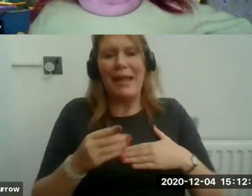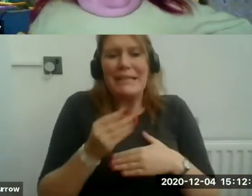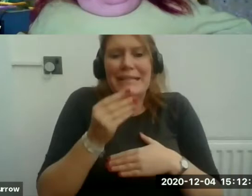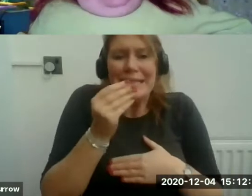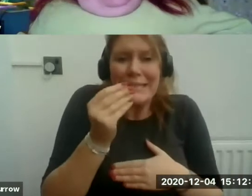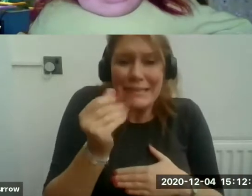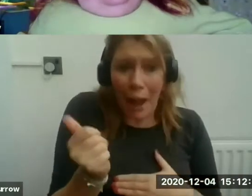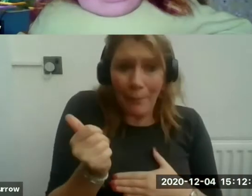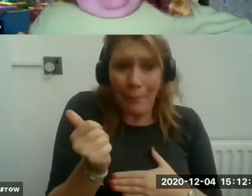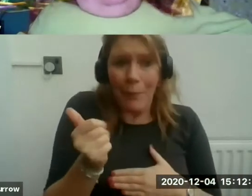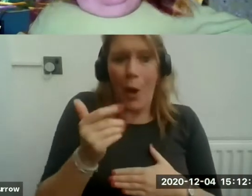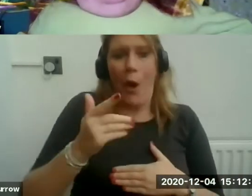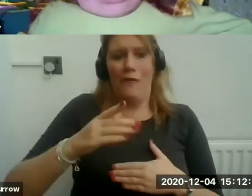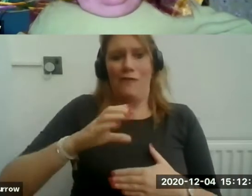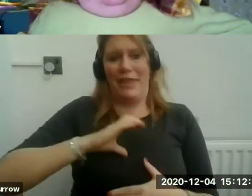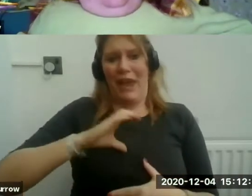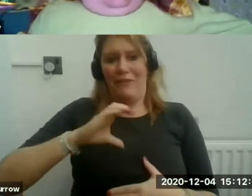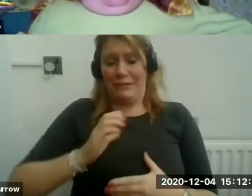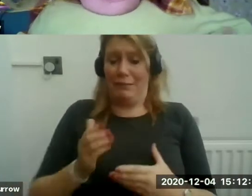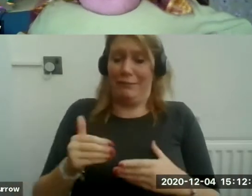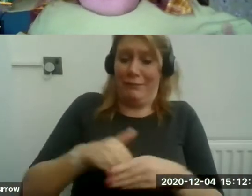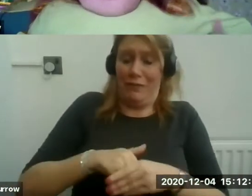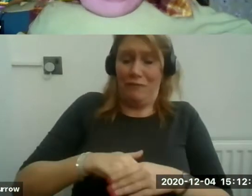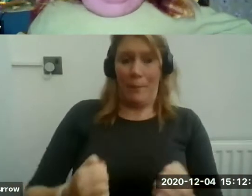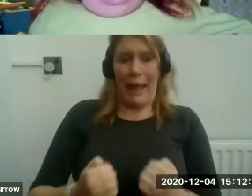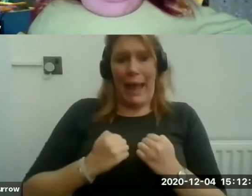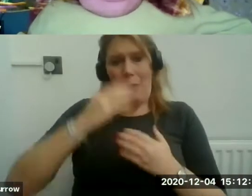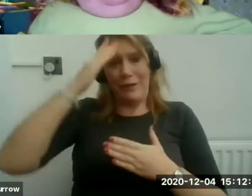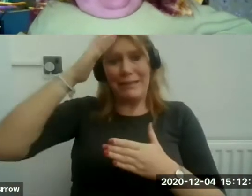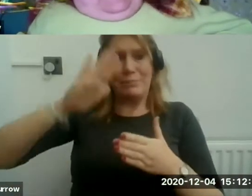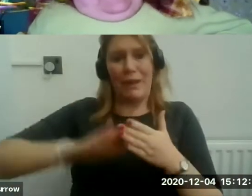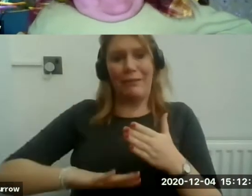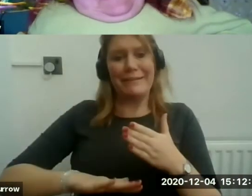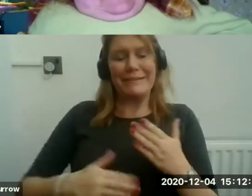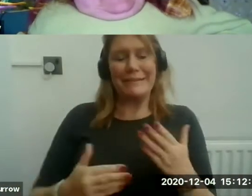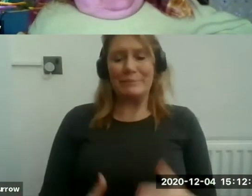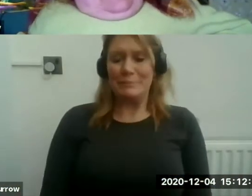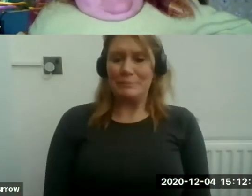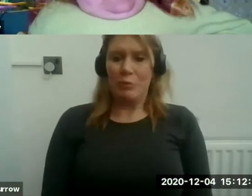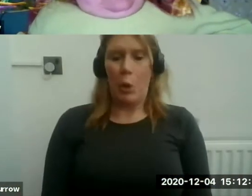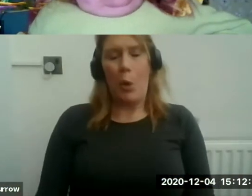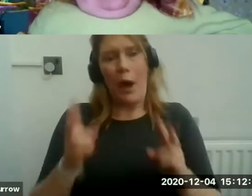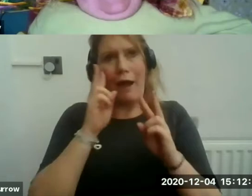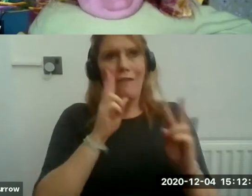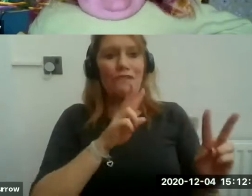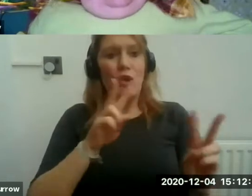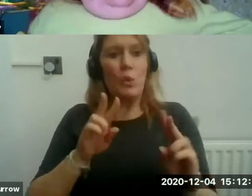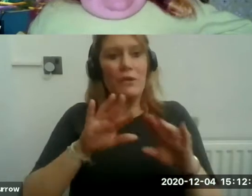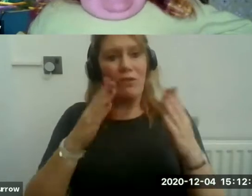our own personal experiences or our views of the world if you like. So then again